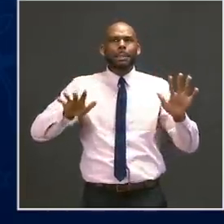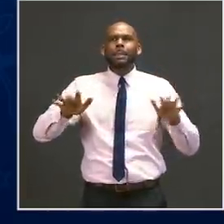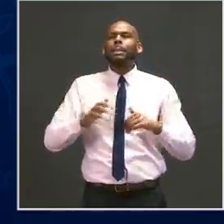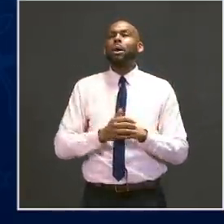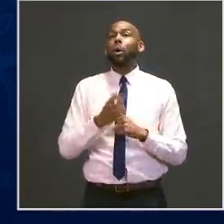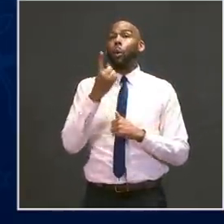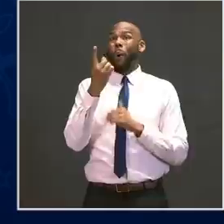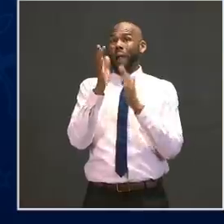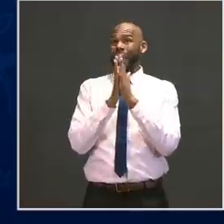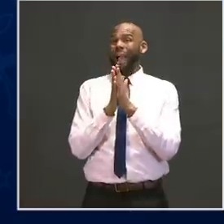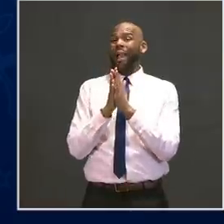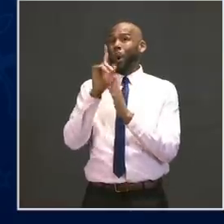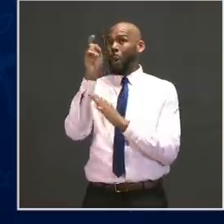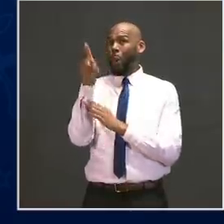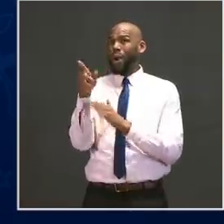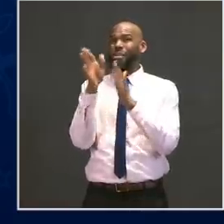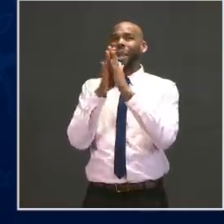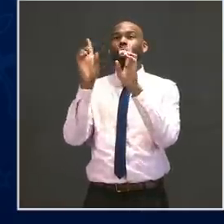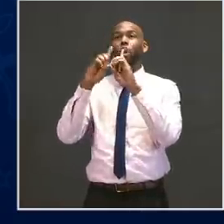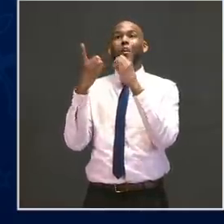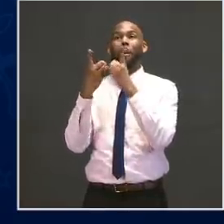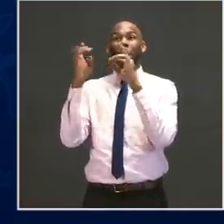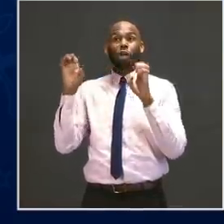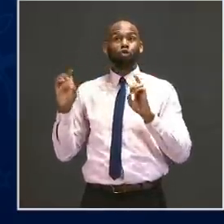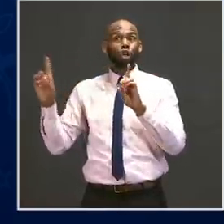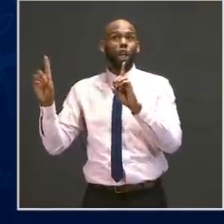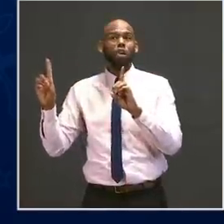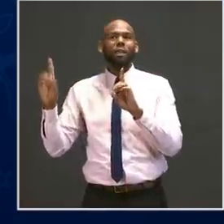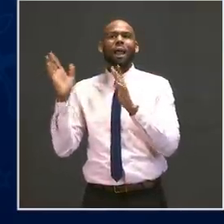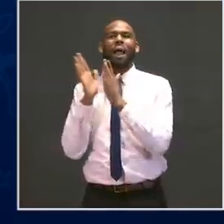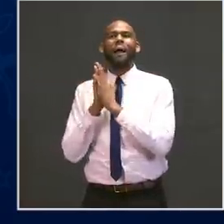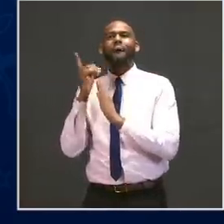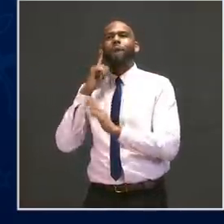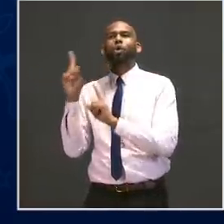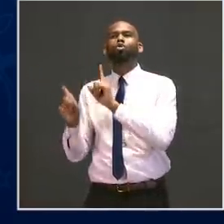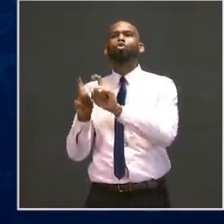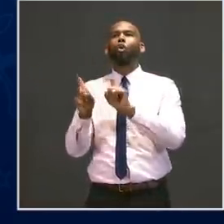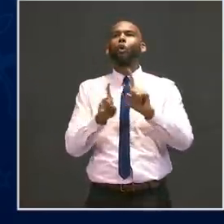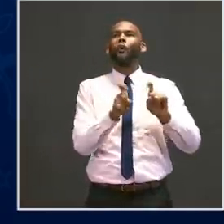of Education to do is to do a survey and get a better assessment of what that data looks like